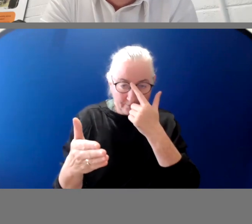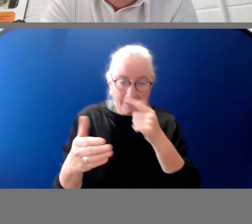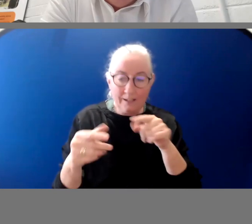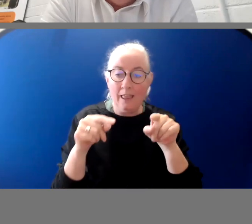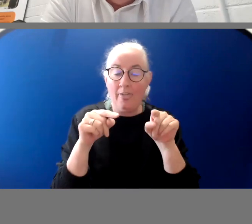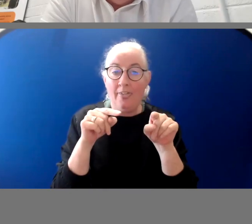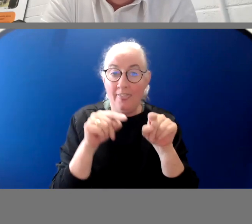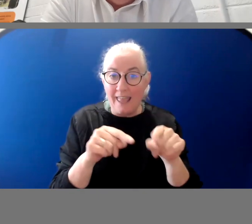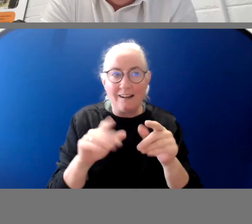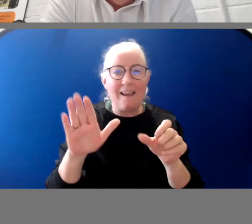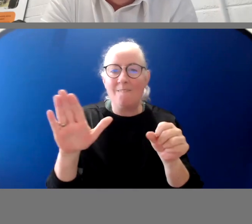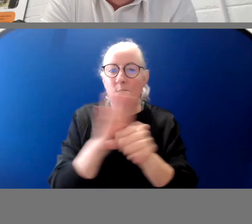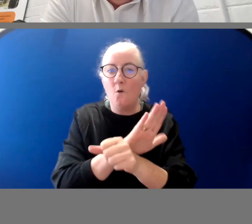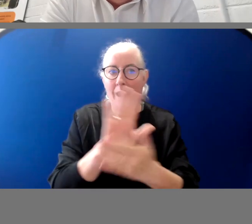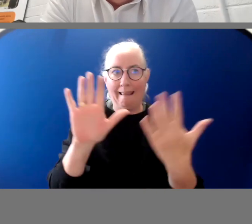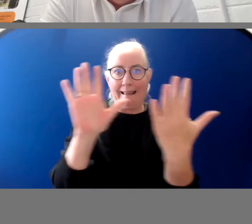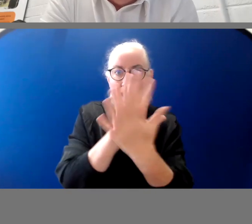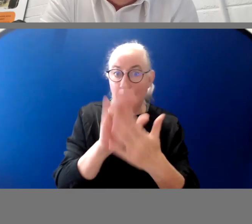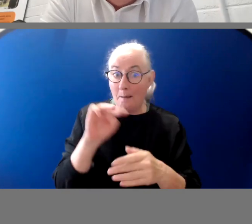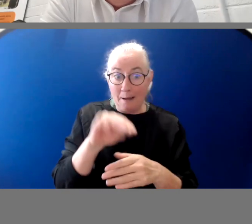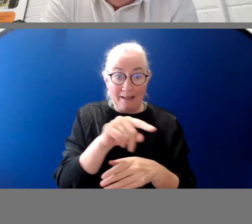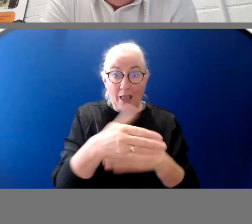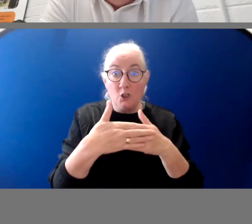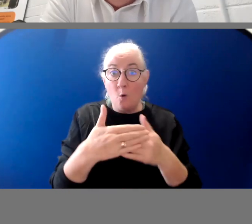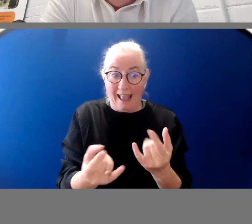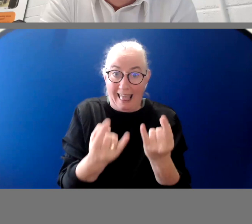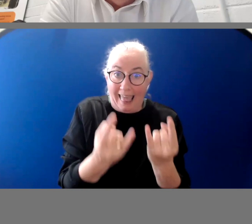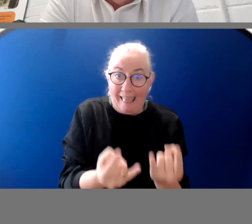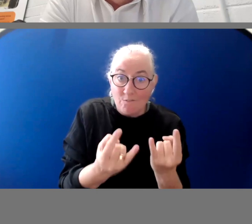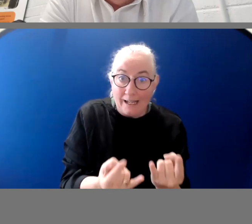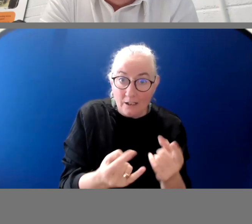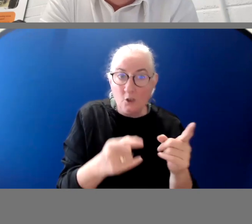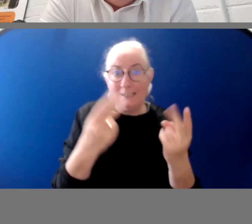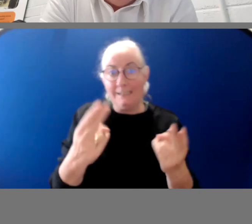fully glazed it may be a heavy door but there also is you need to factor in Wind loads and different